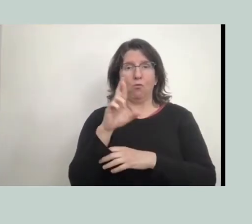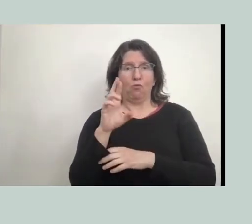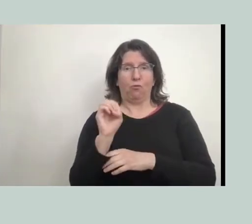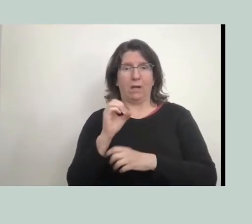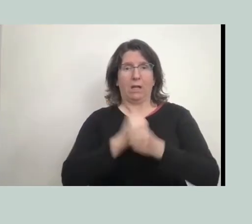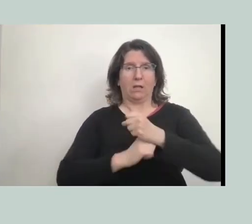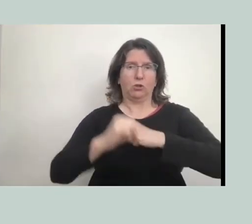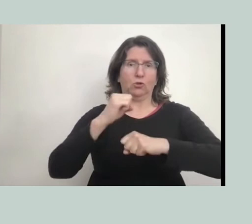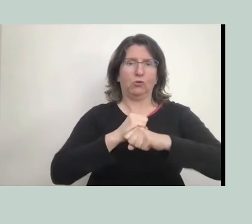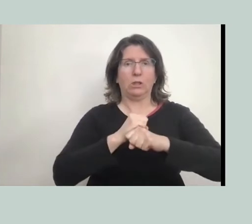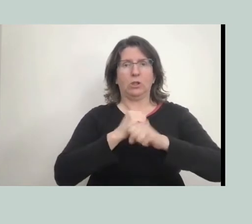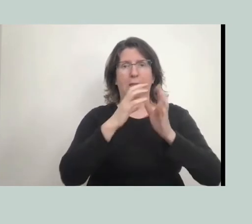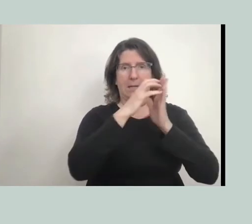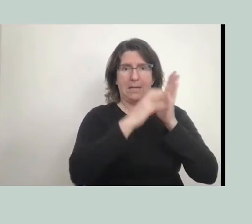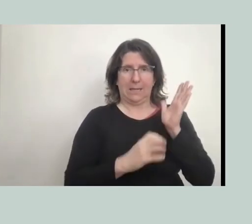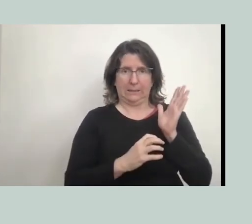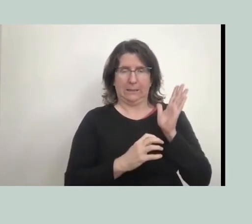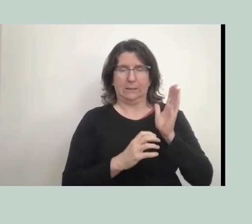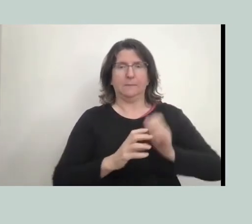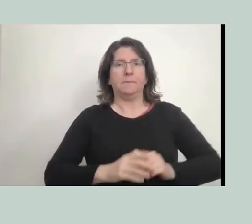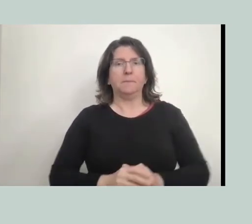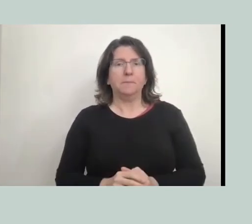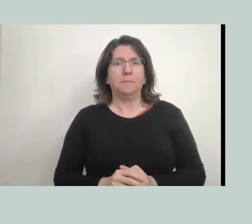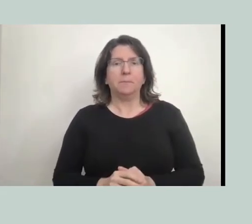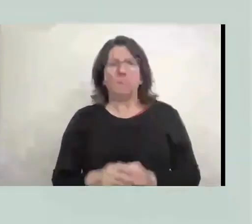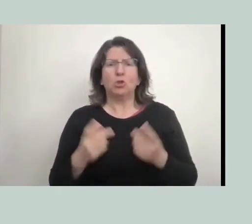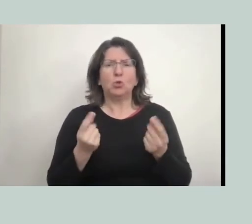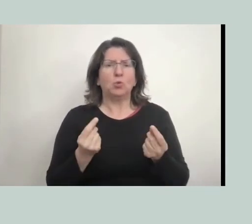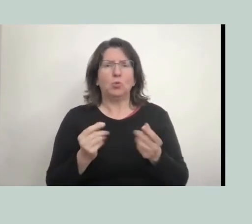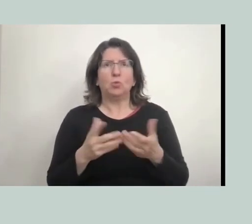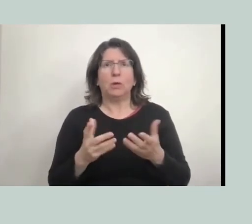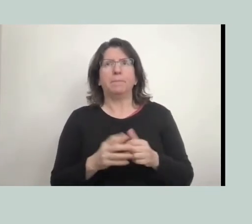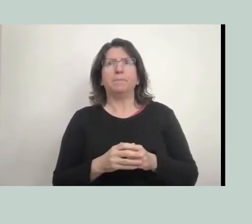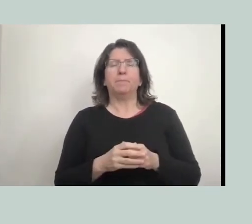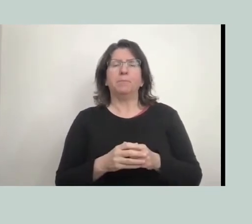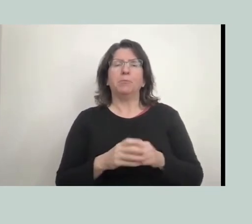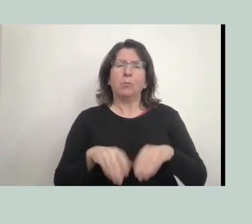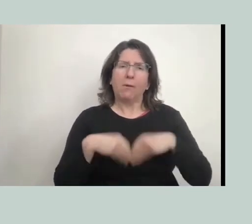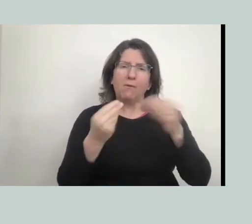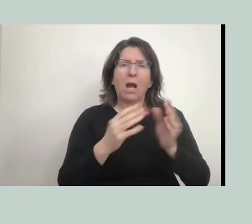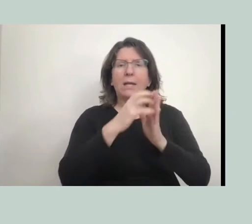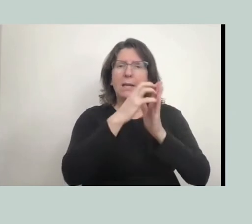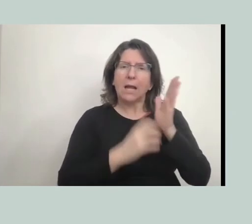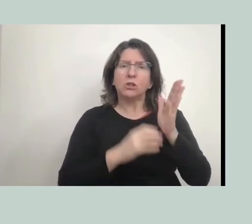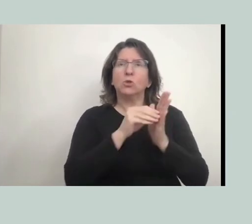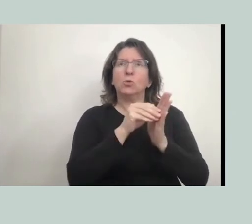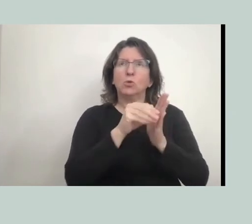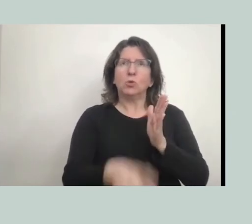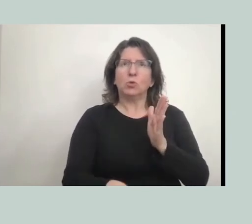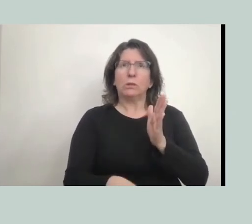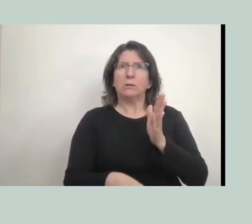Another noticing strategy is reconstructing text.